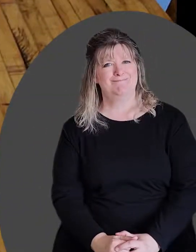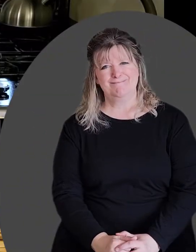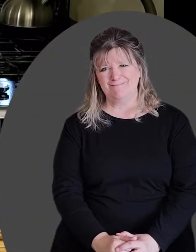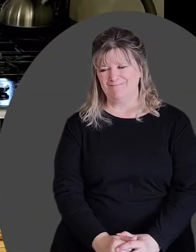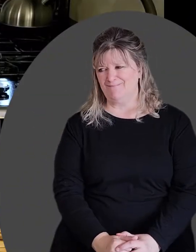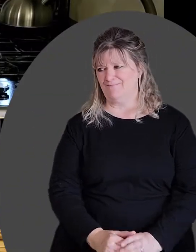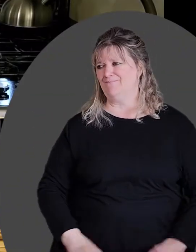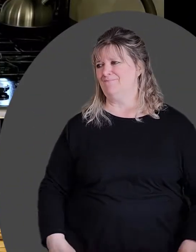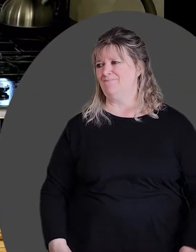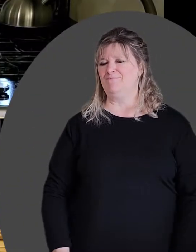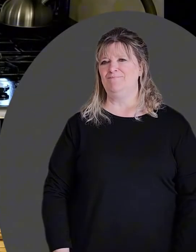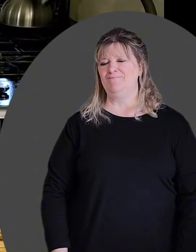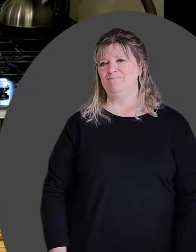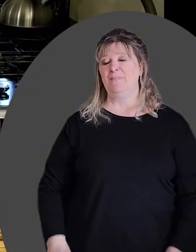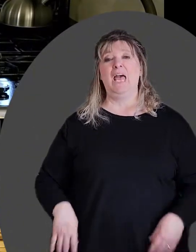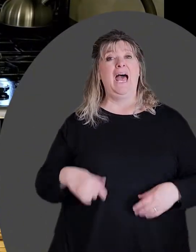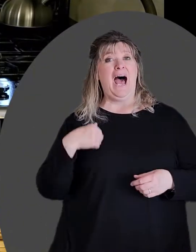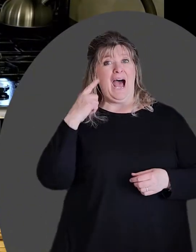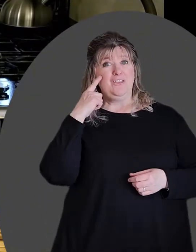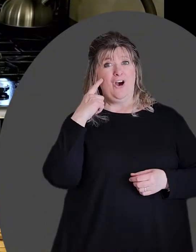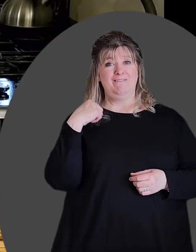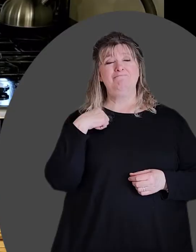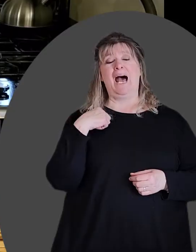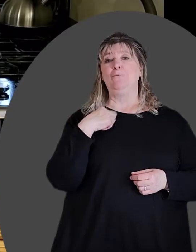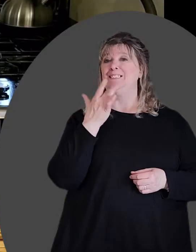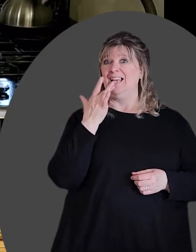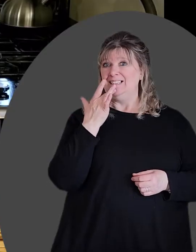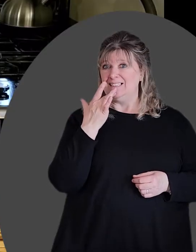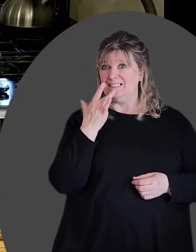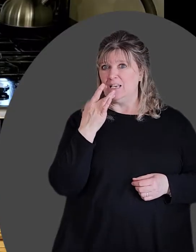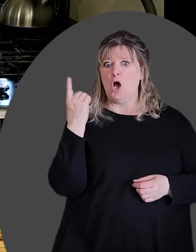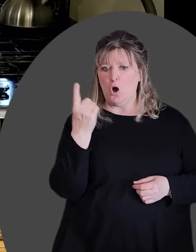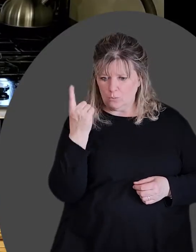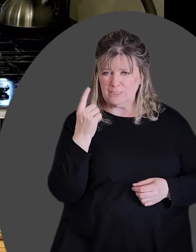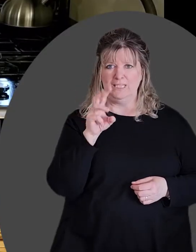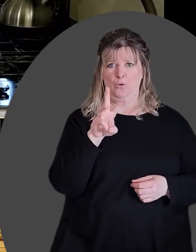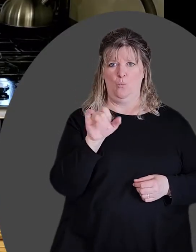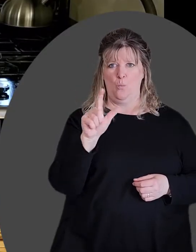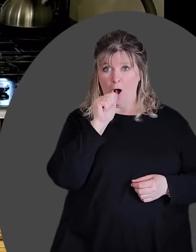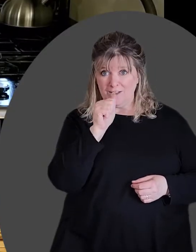and I thought that I would taste just the walnuts to see if